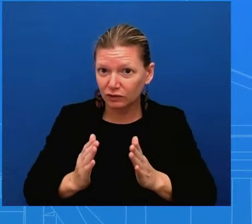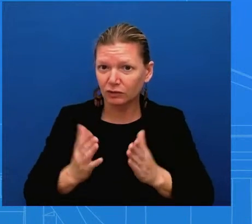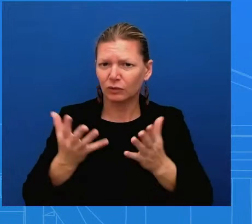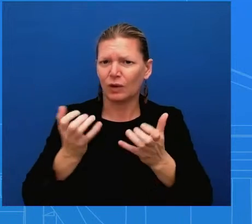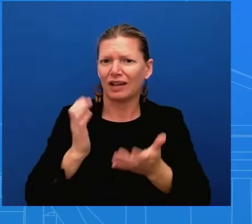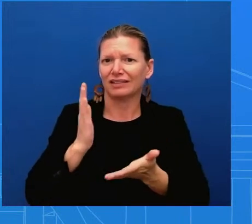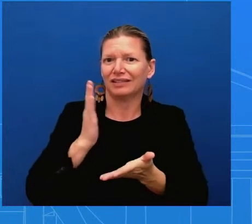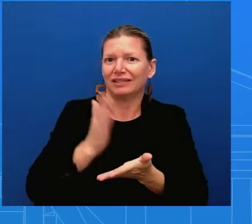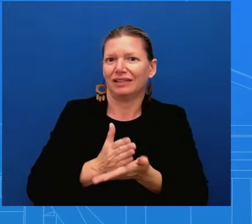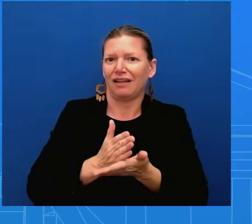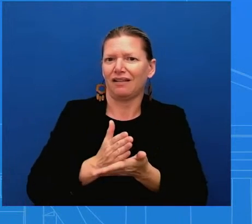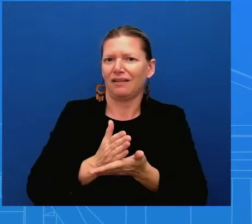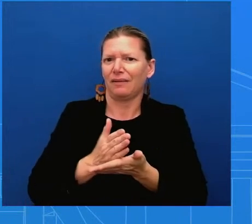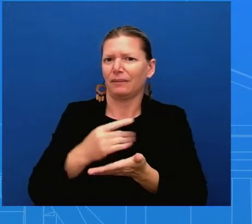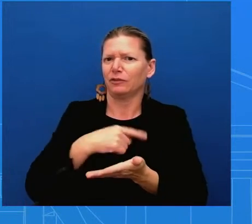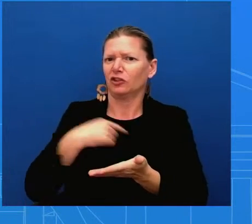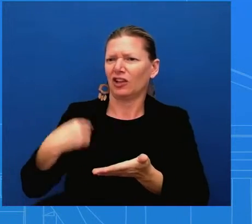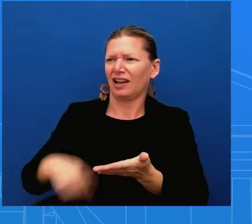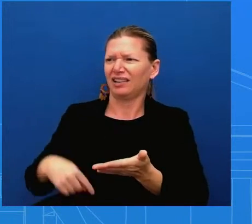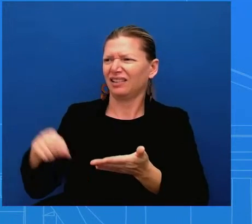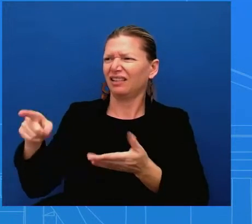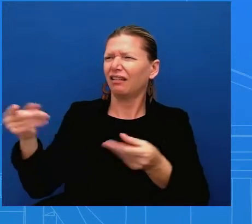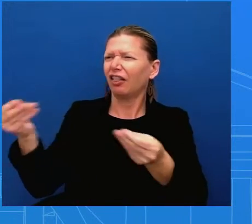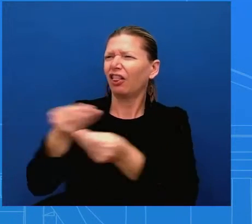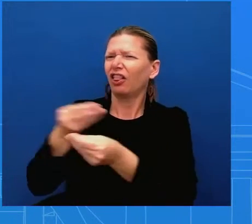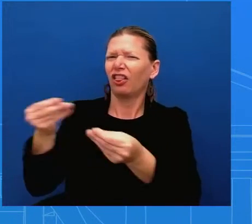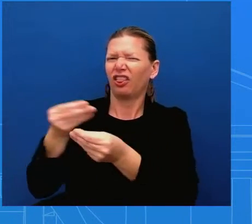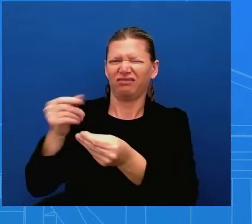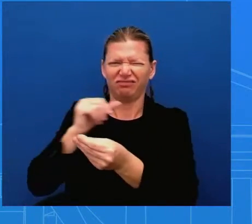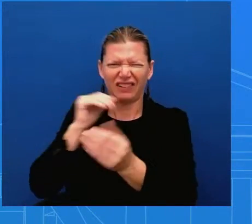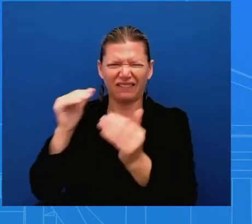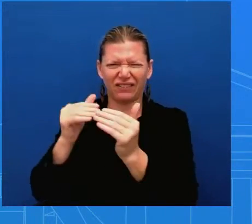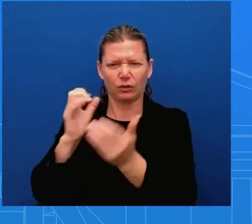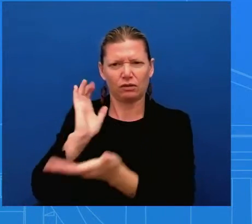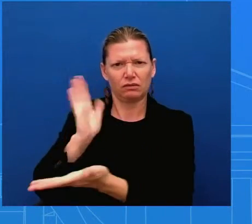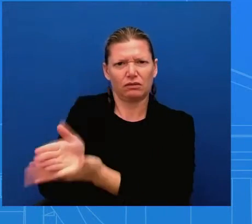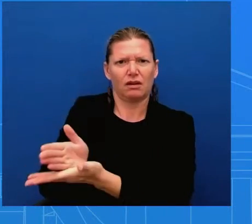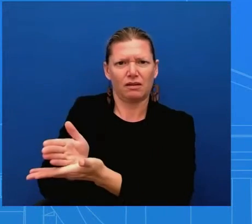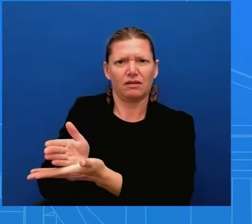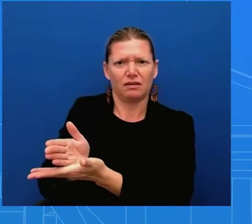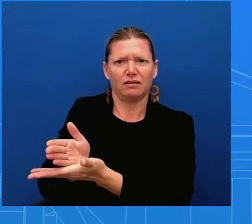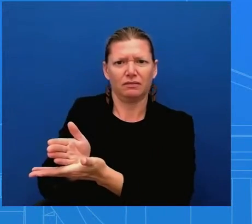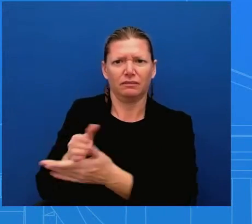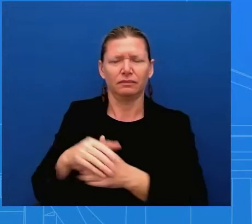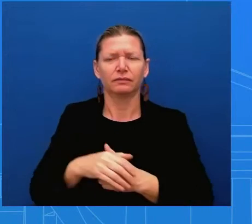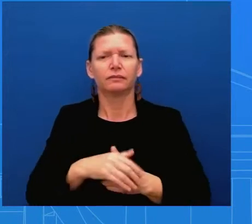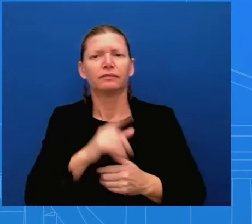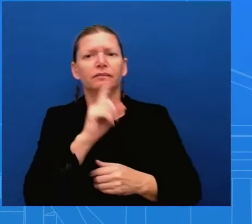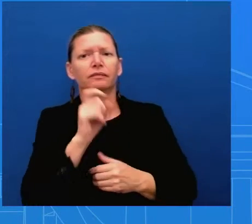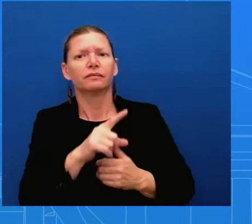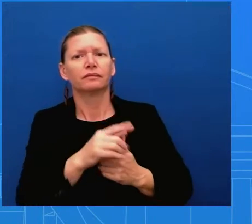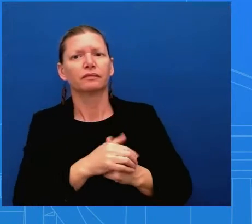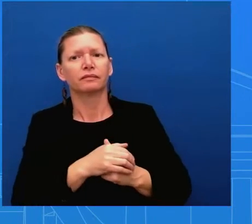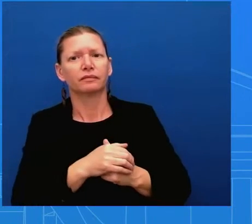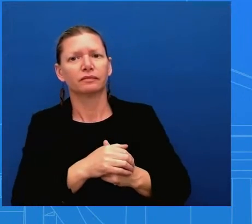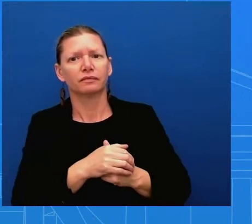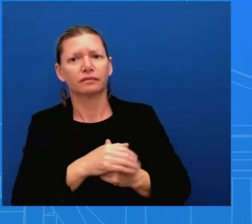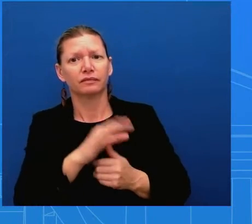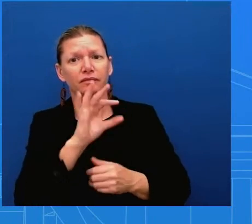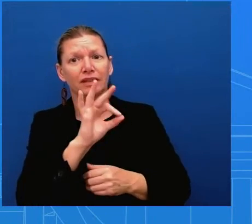There's new reporting in The Wall Street Journal that found that the FD- -- FDIC Director Martin Gruenberg disrespected, disparaged,